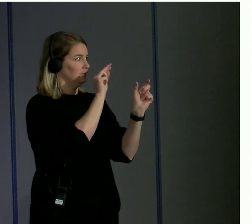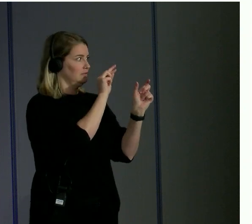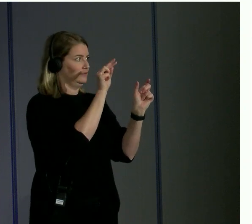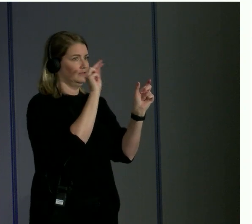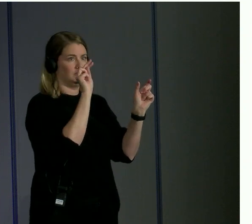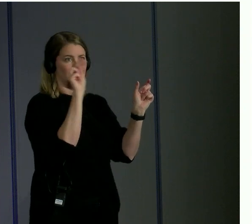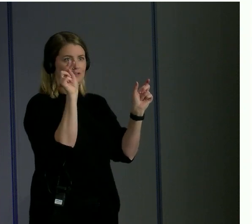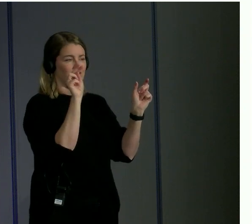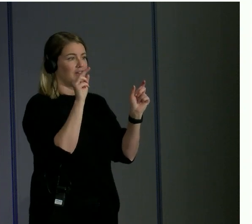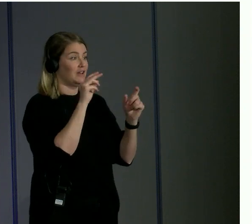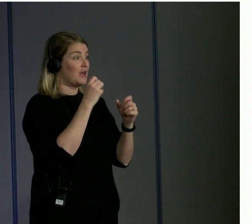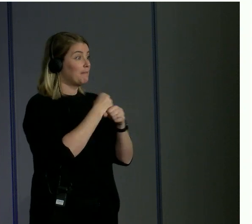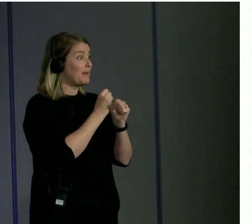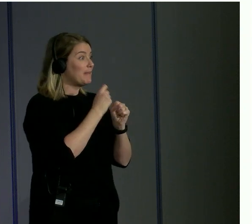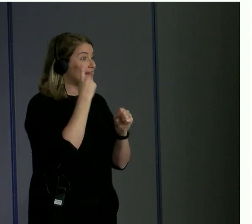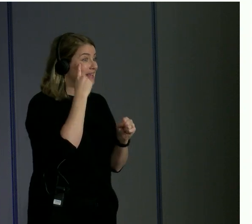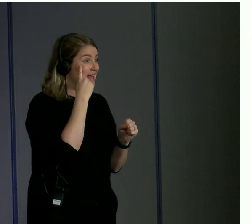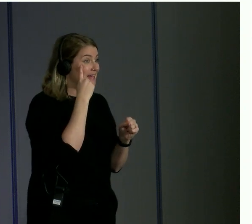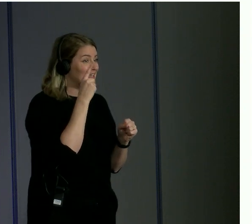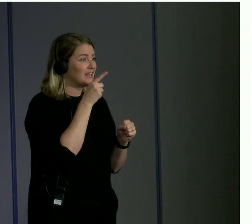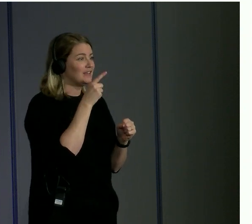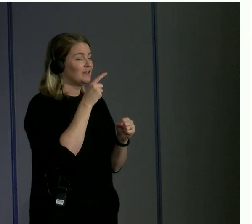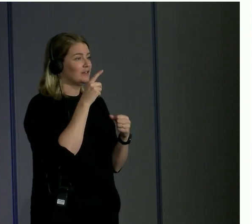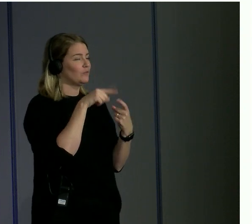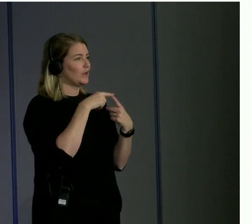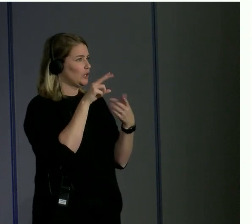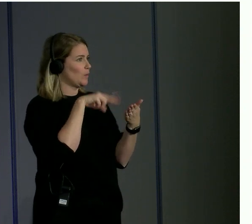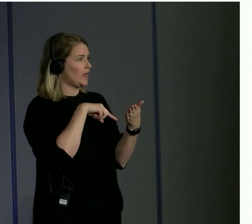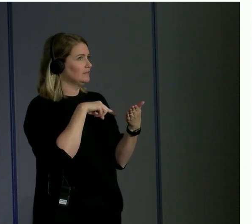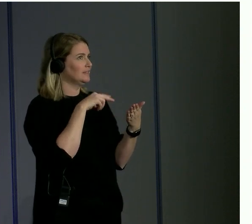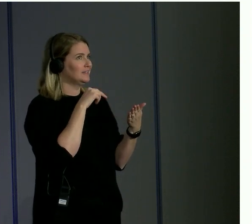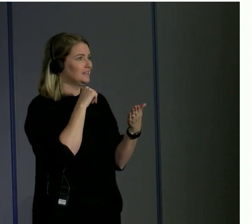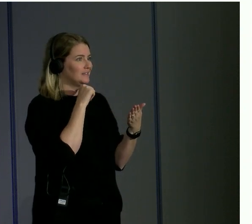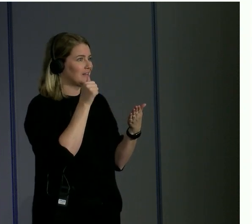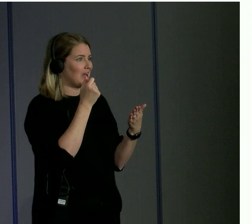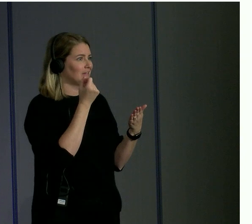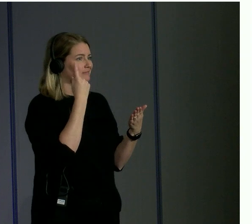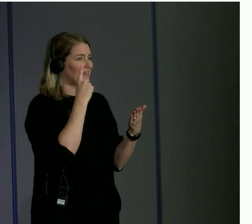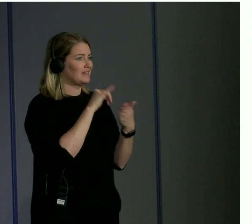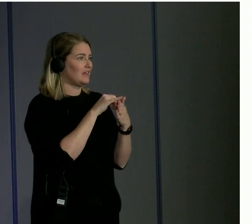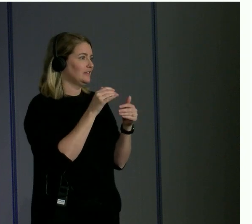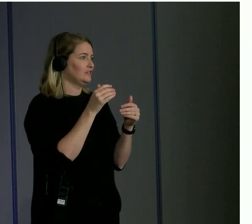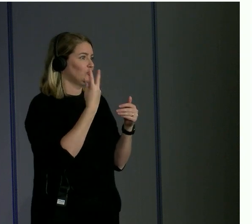you would have never known that it was not a complete sentence or that it was two parts of a